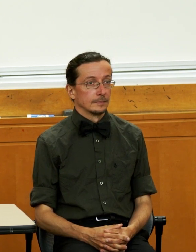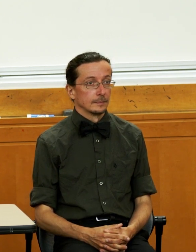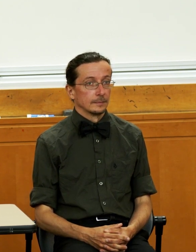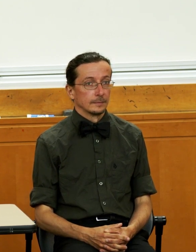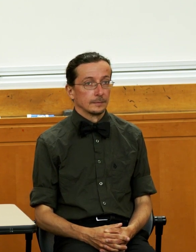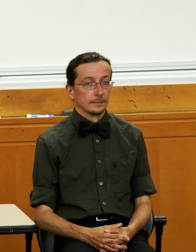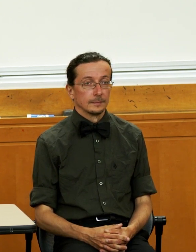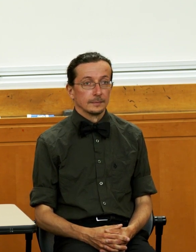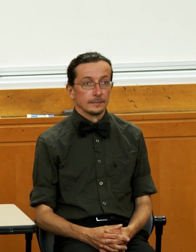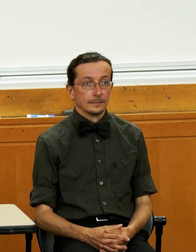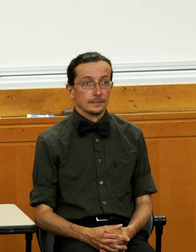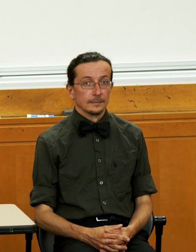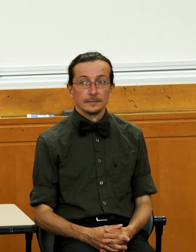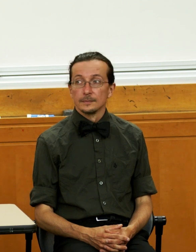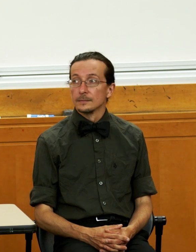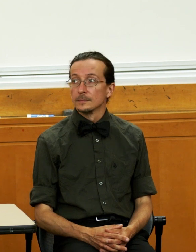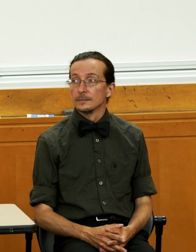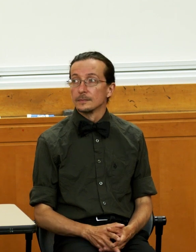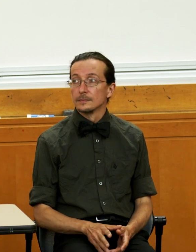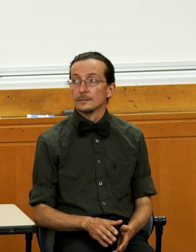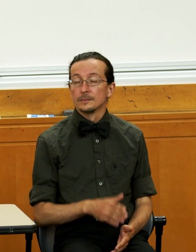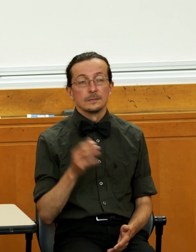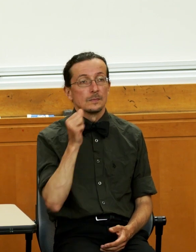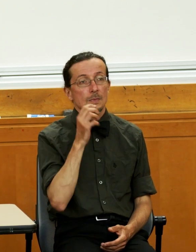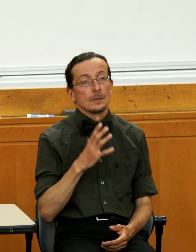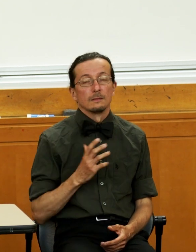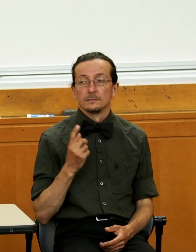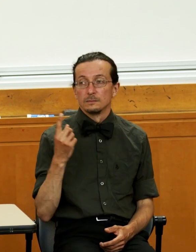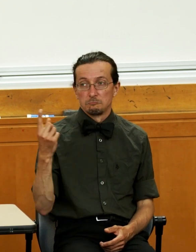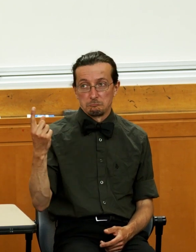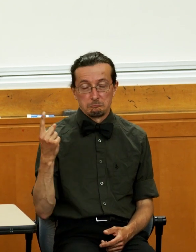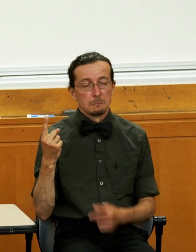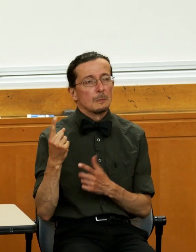Perhaps slightly divergent from your presentation.